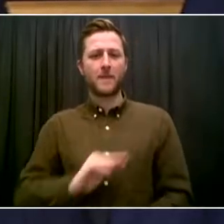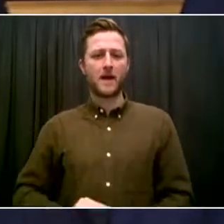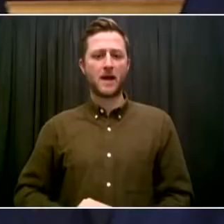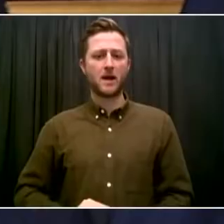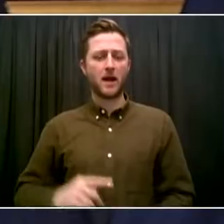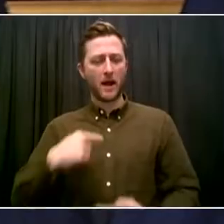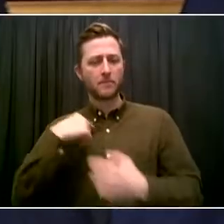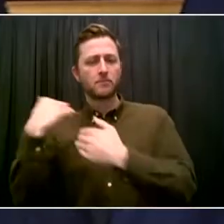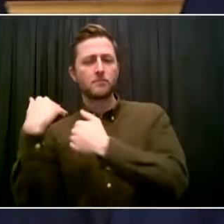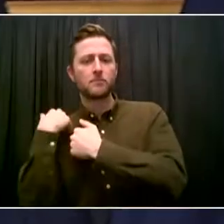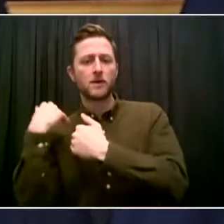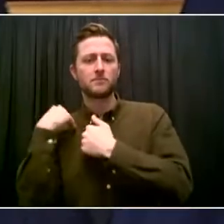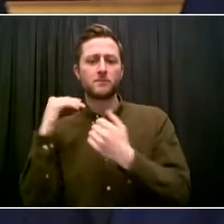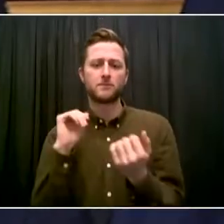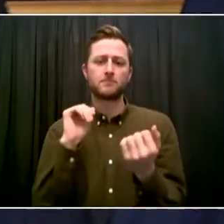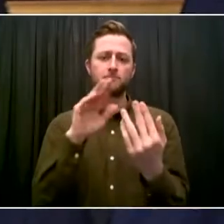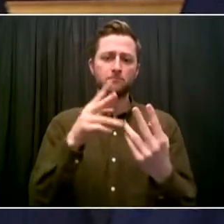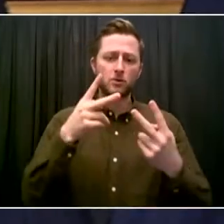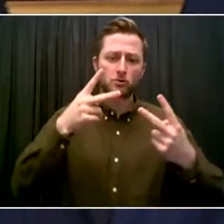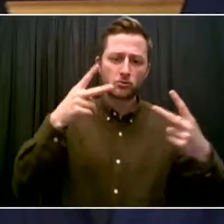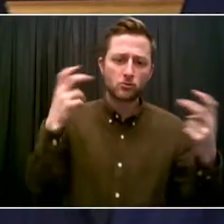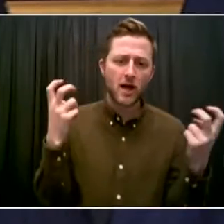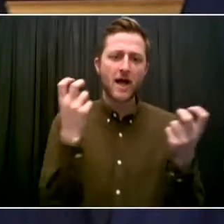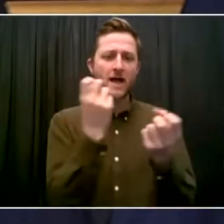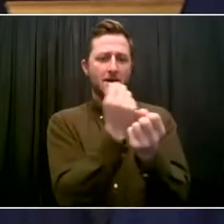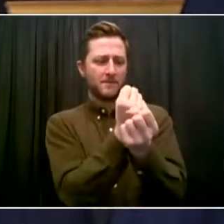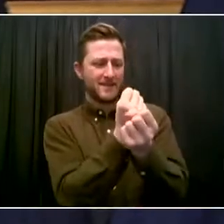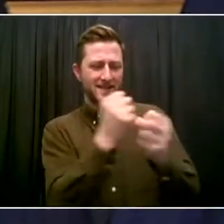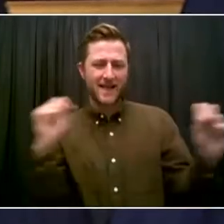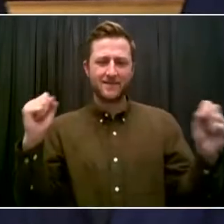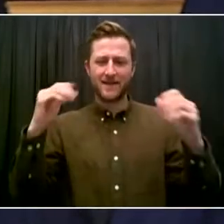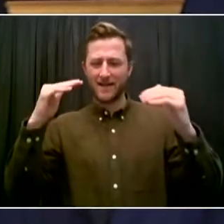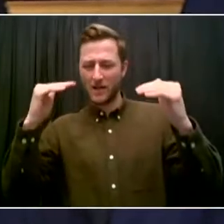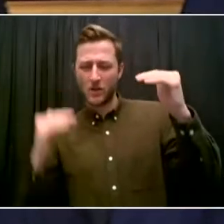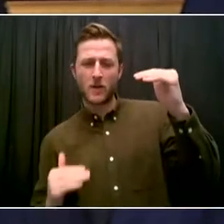PREVIOUS ADMINISTRAIOTNS, BUT